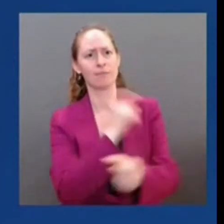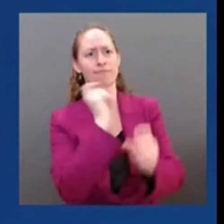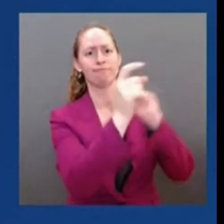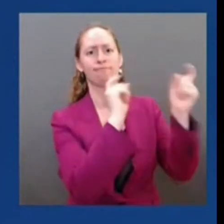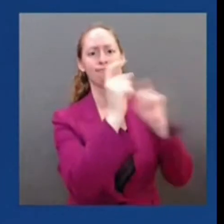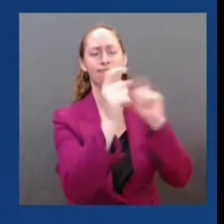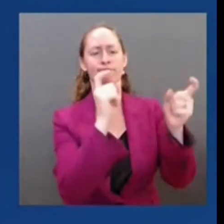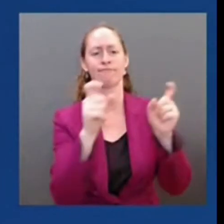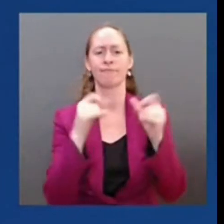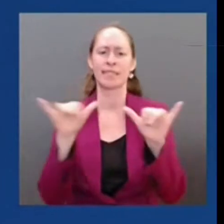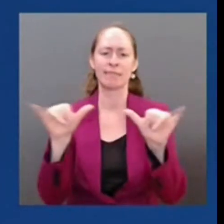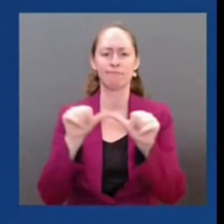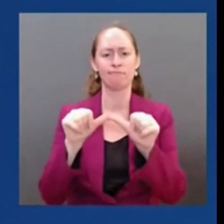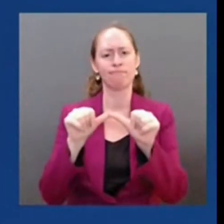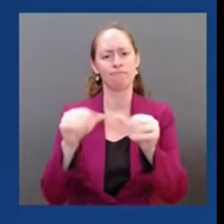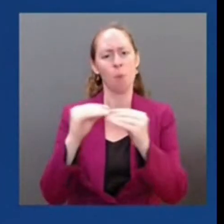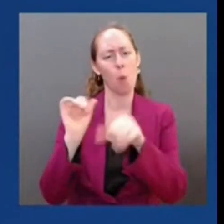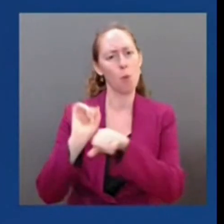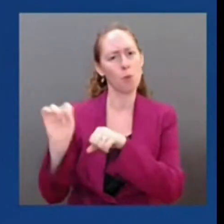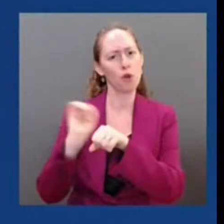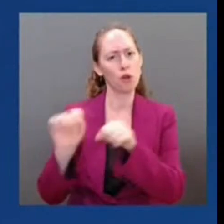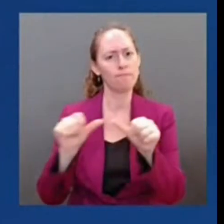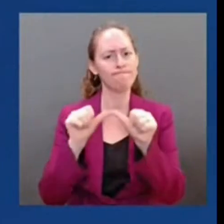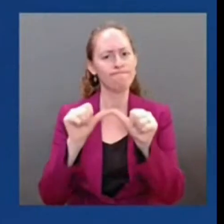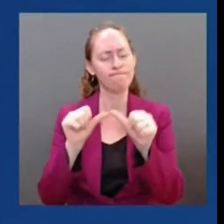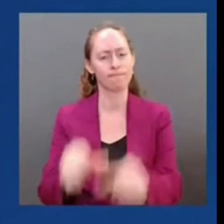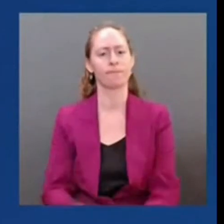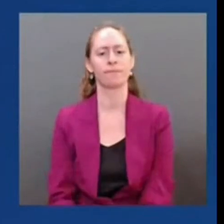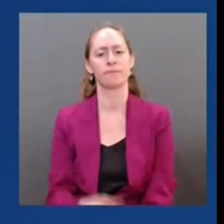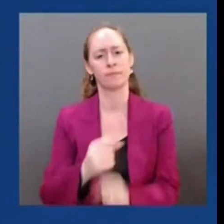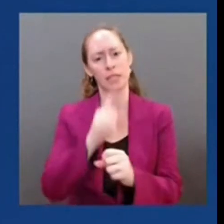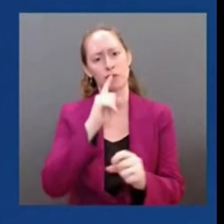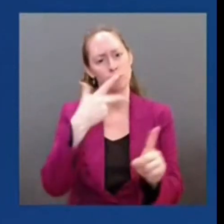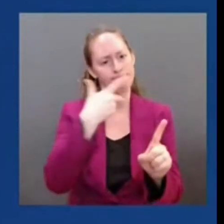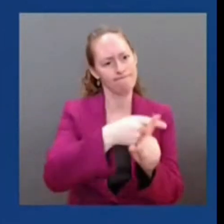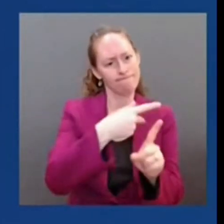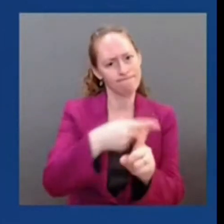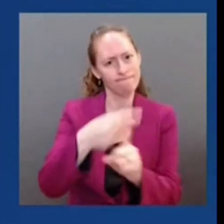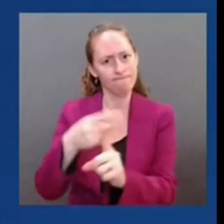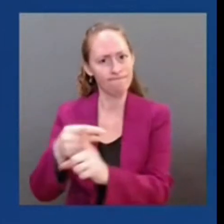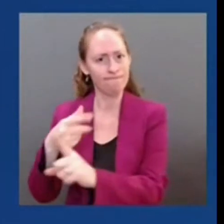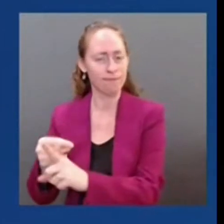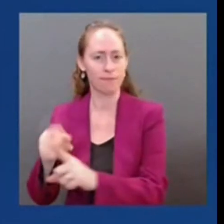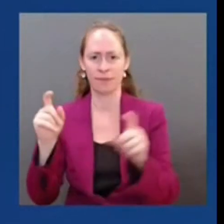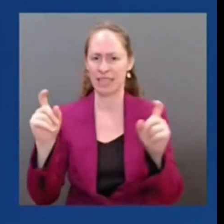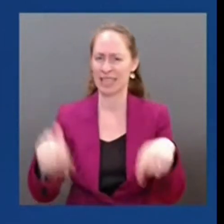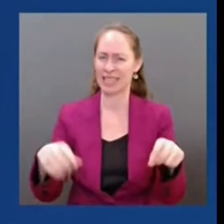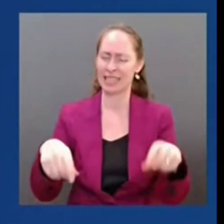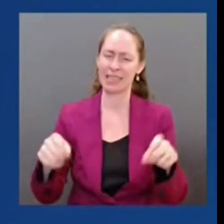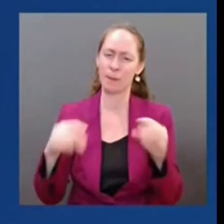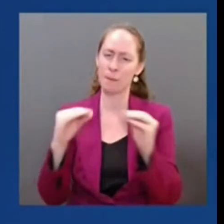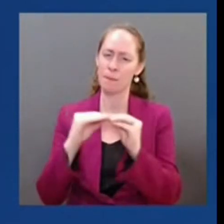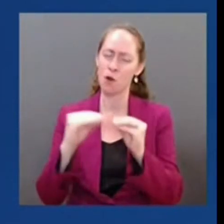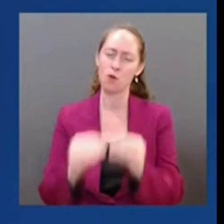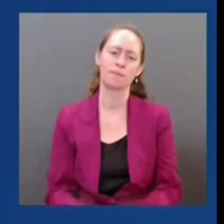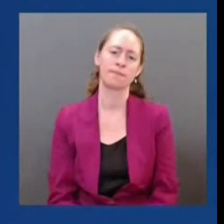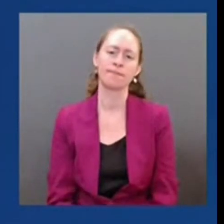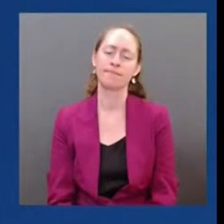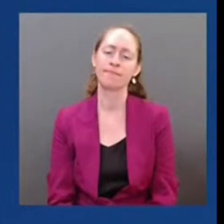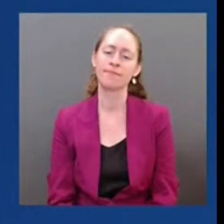JOB OF MAKING VAINES WIDELY